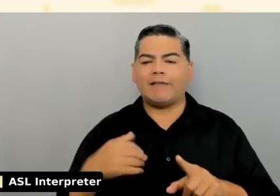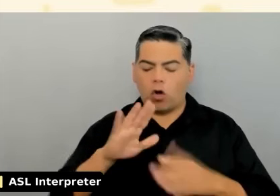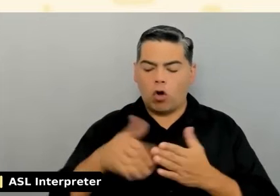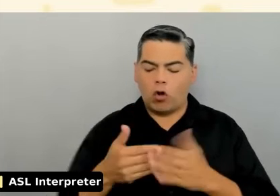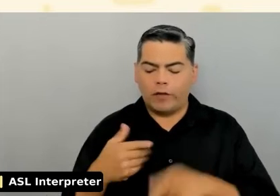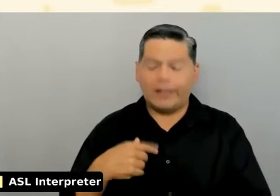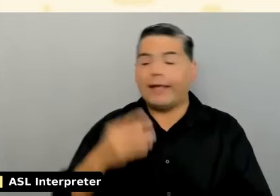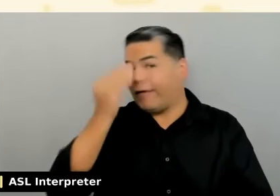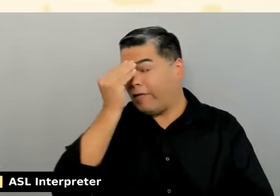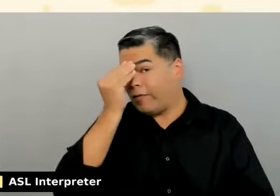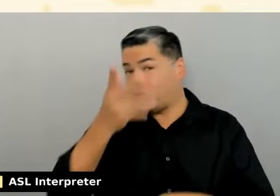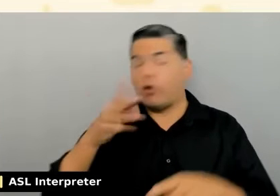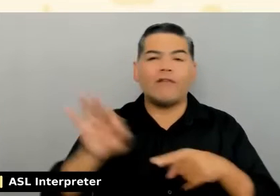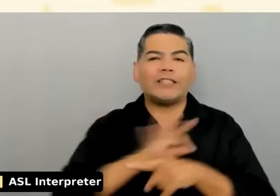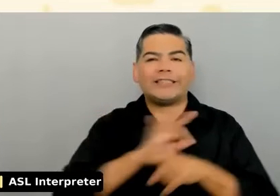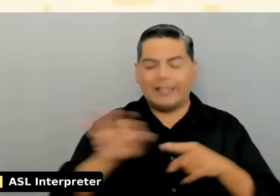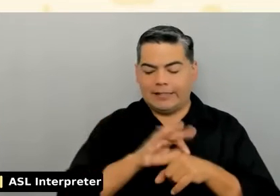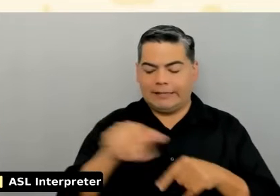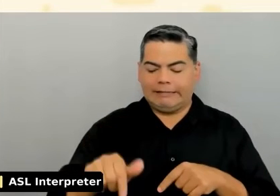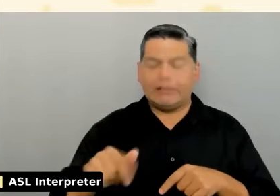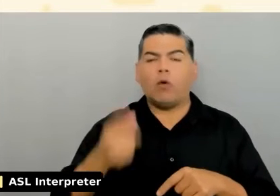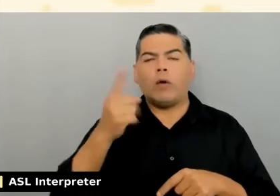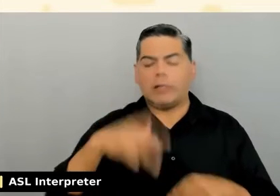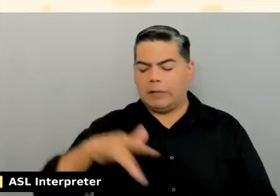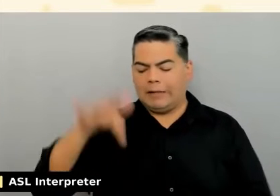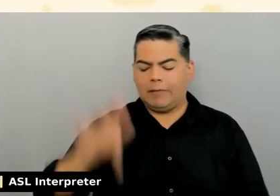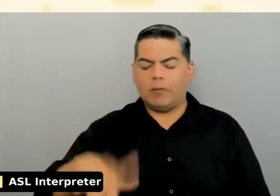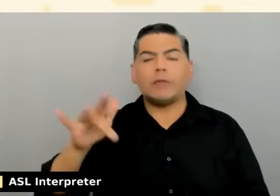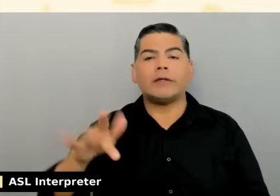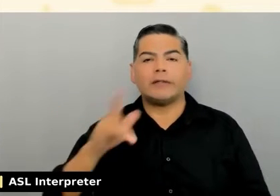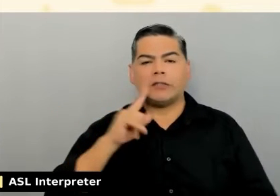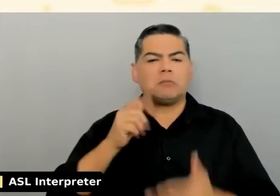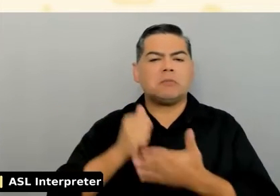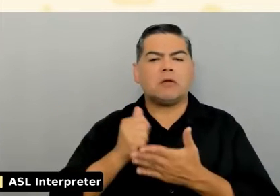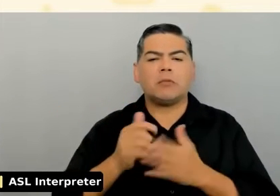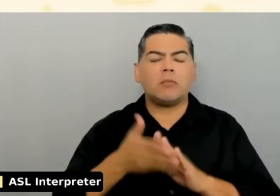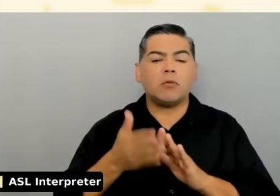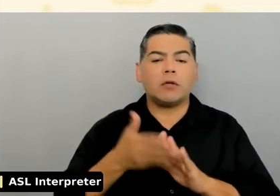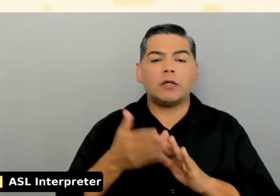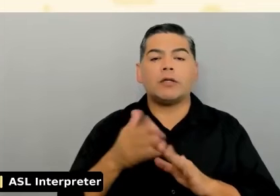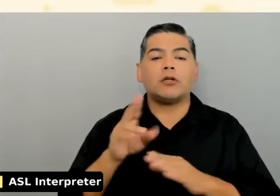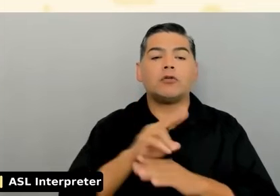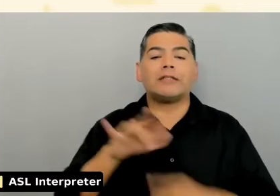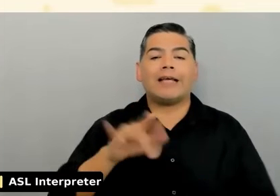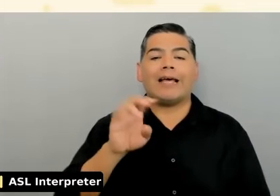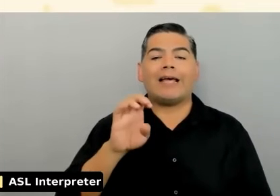on all the functionality based in. A button can be operated using the enter key or the space bar key